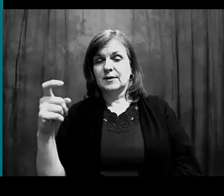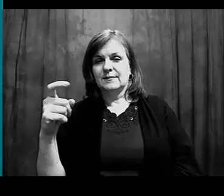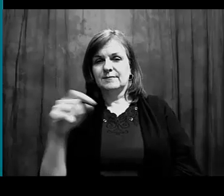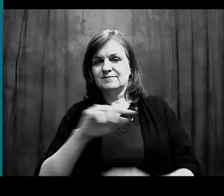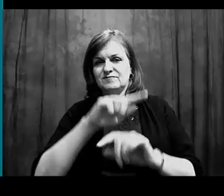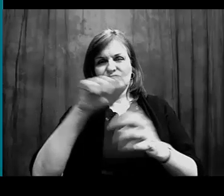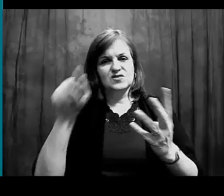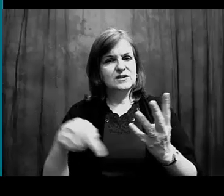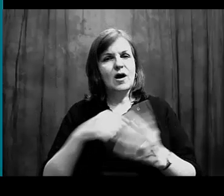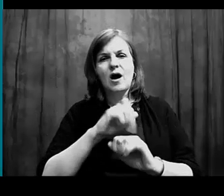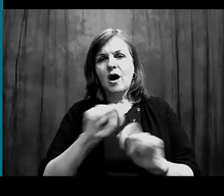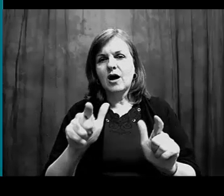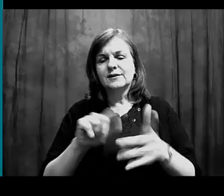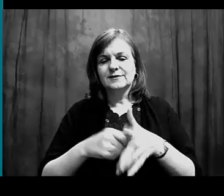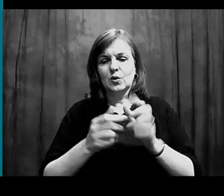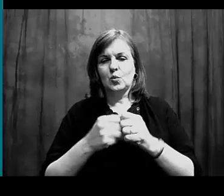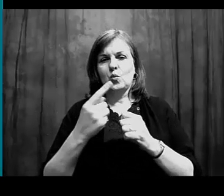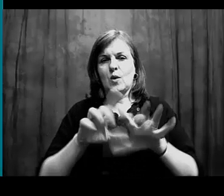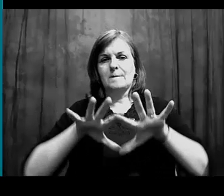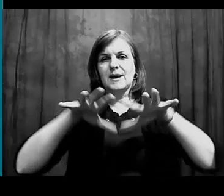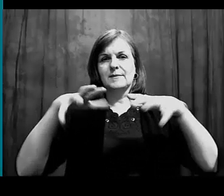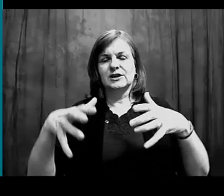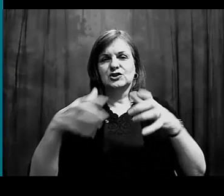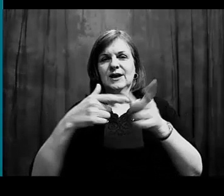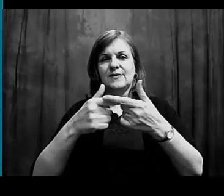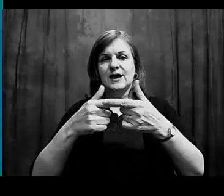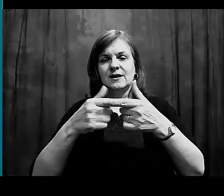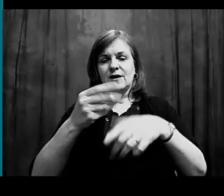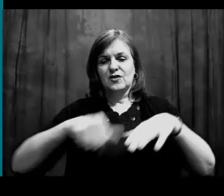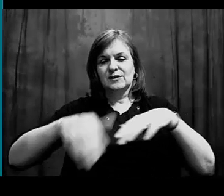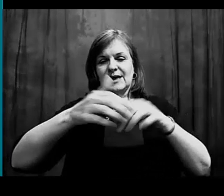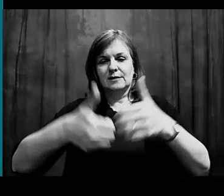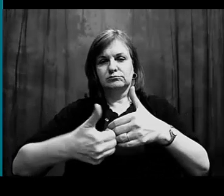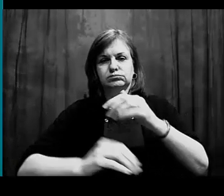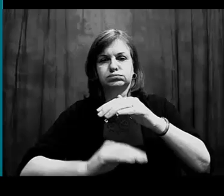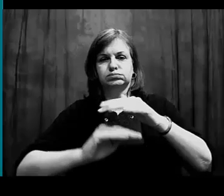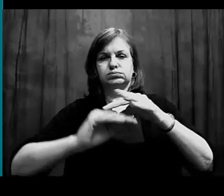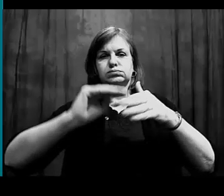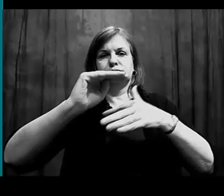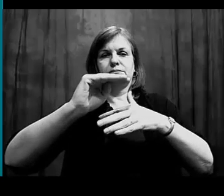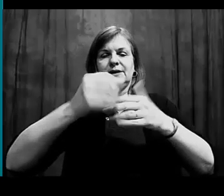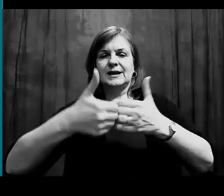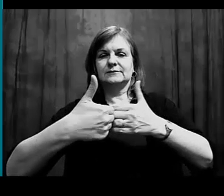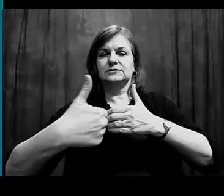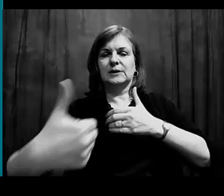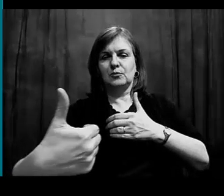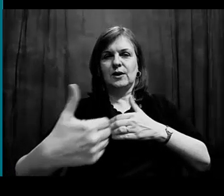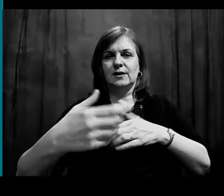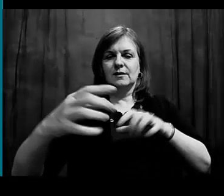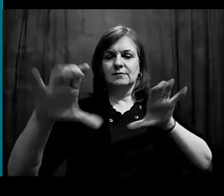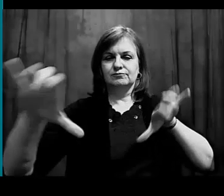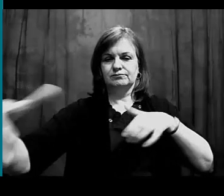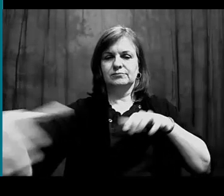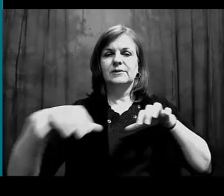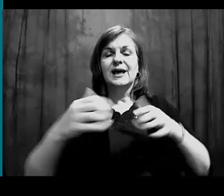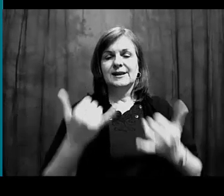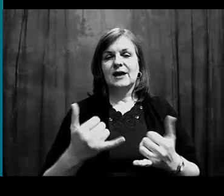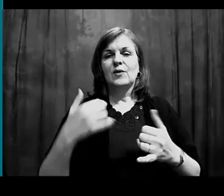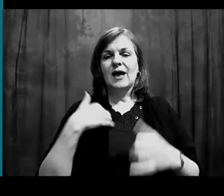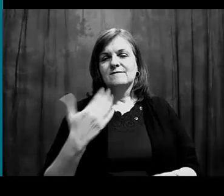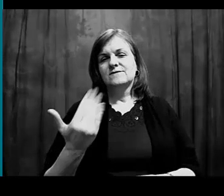they all have one ancestral species so they all started out with one population and a population was split and has now become